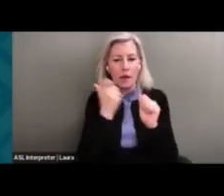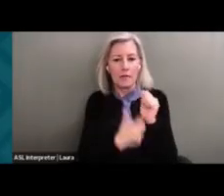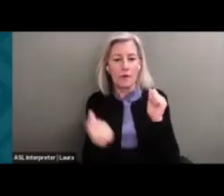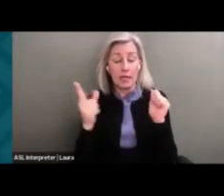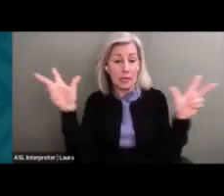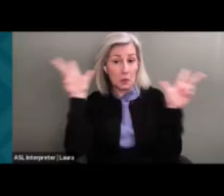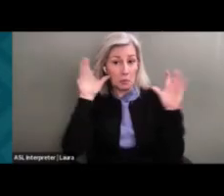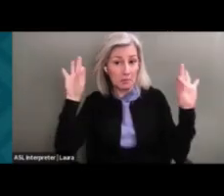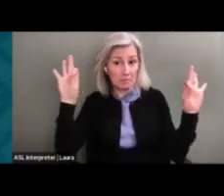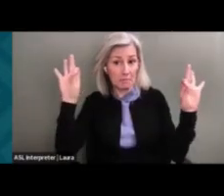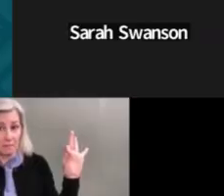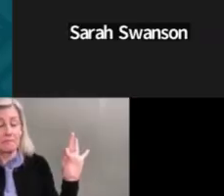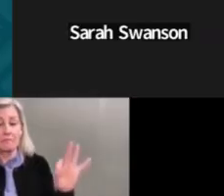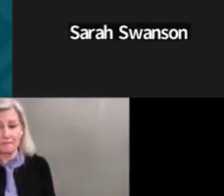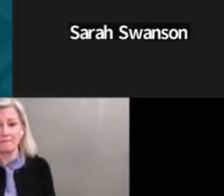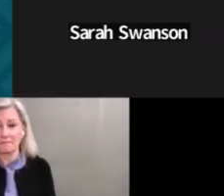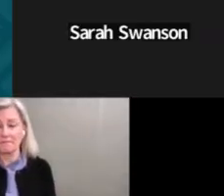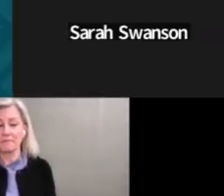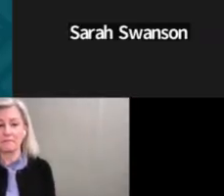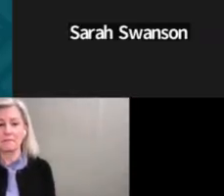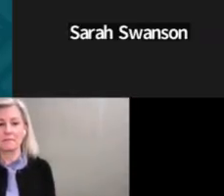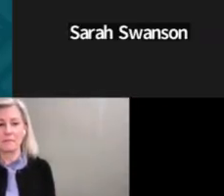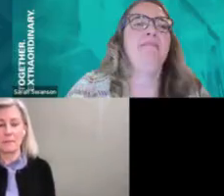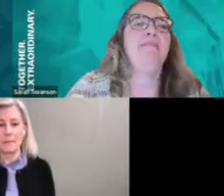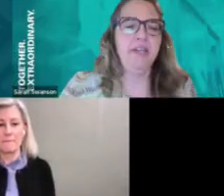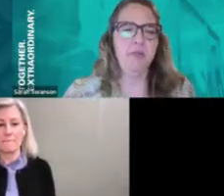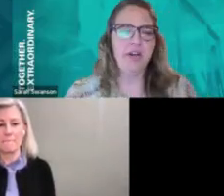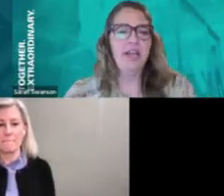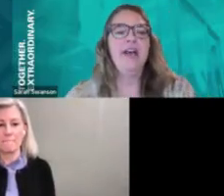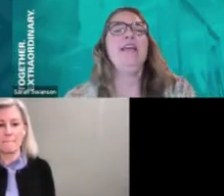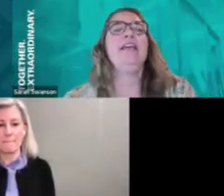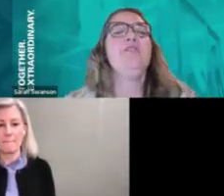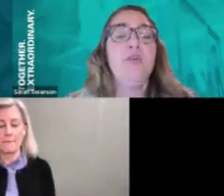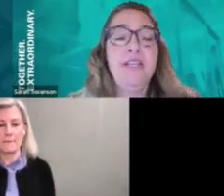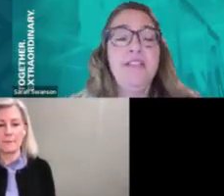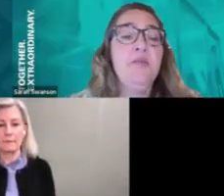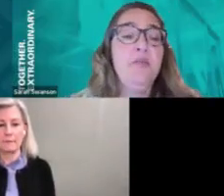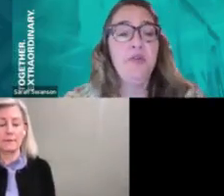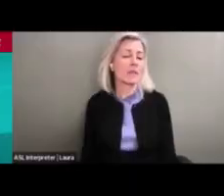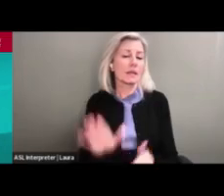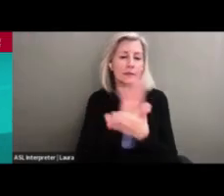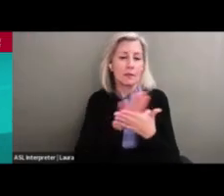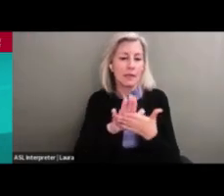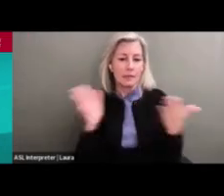we are thrilled to have you and thrilled to move to Sarah Swanson. Can you hear me OK?